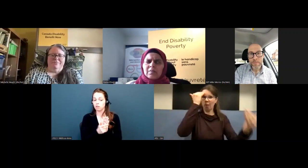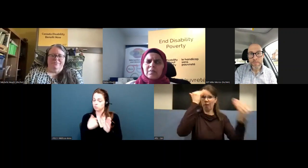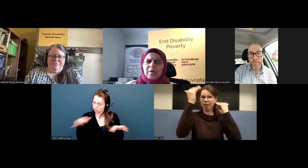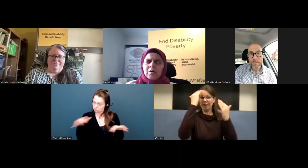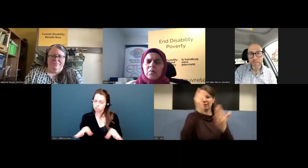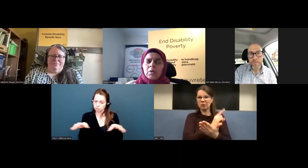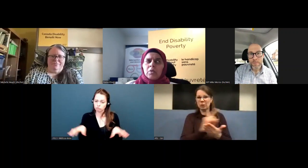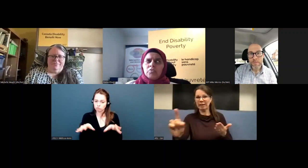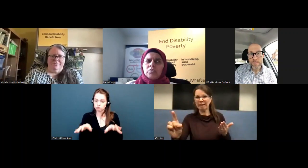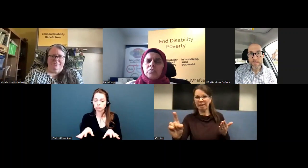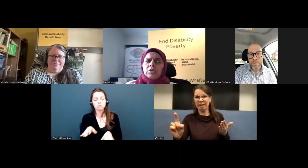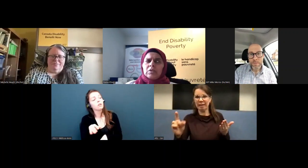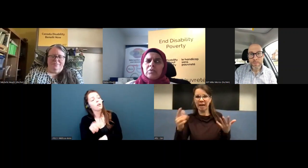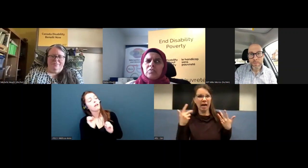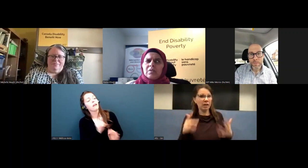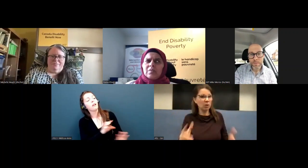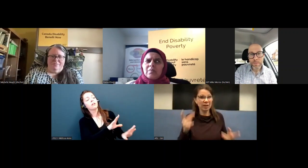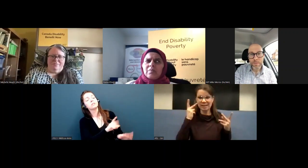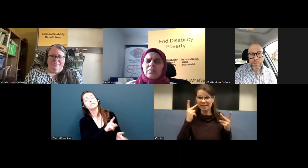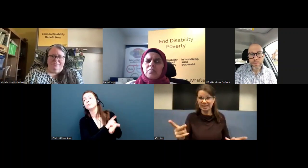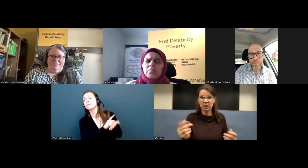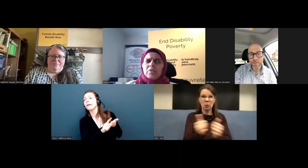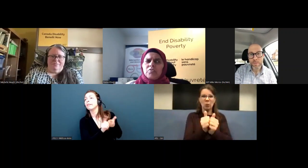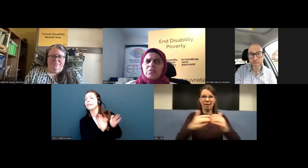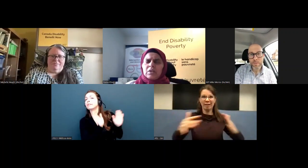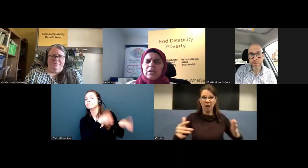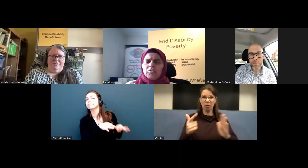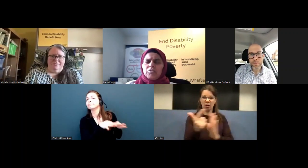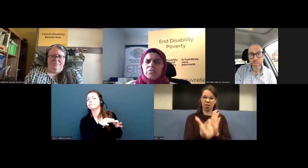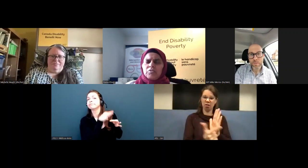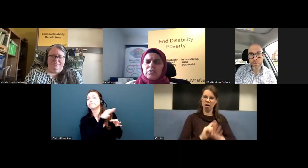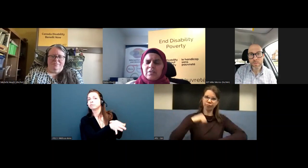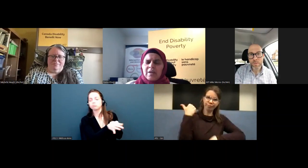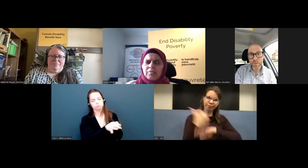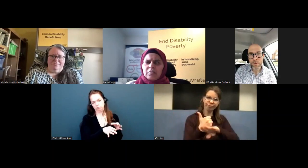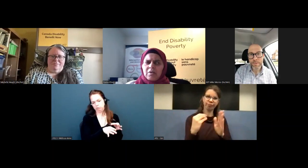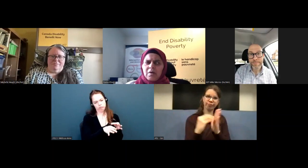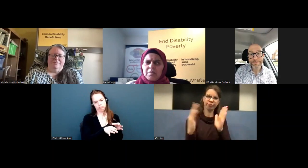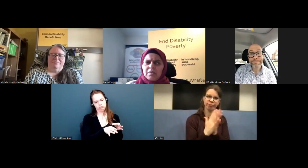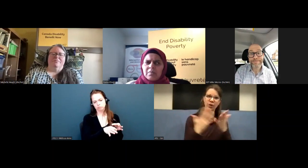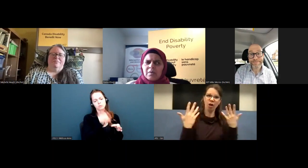SO TWO YEARS SINCE IT WAS ORIGINALLY INTRODUCED IN THE HOUSE OF COMMONS.